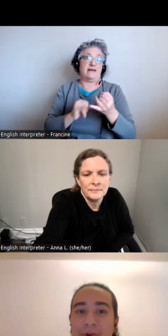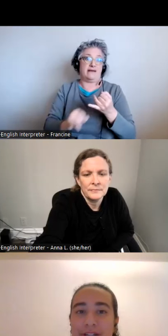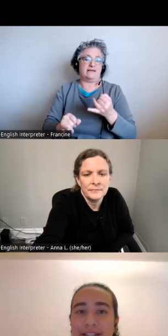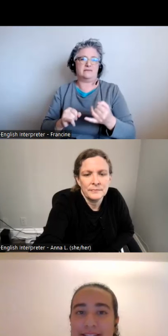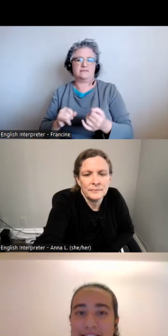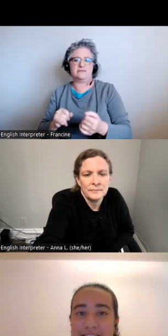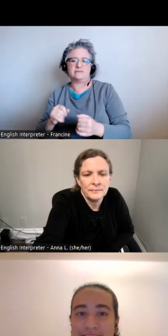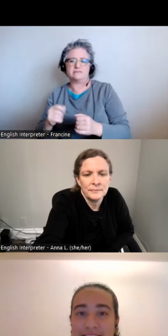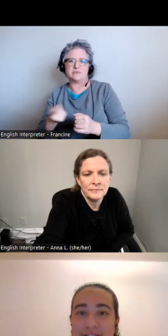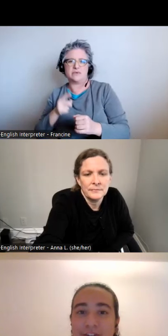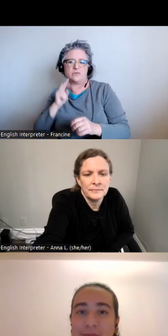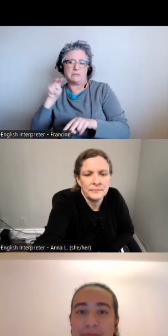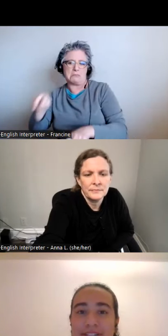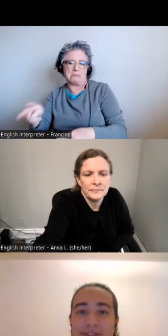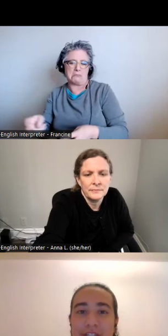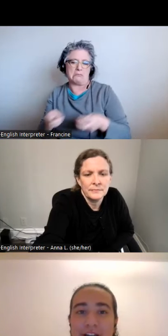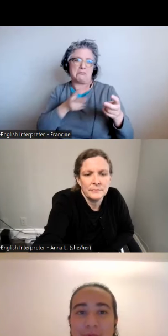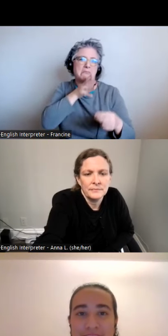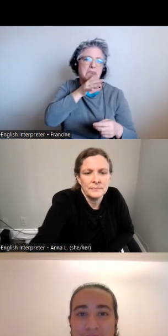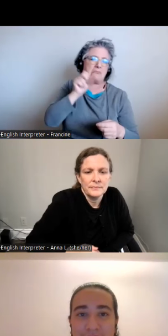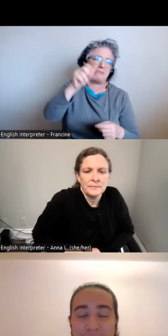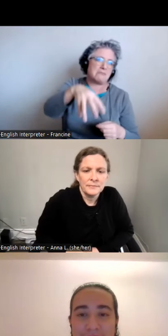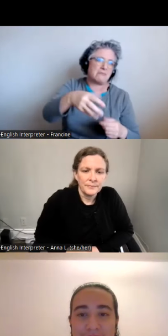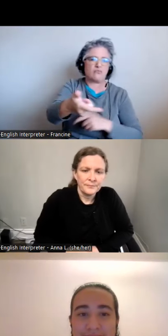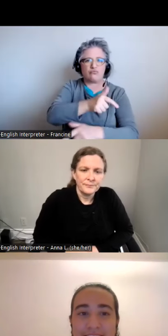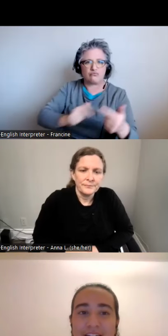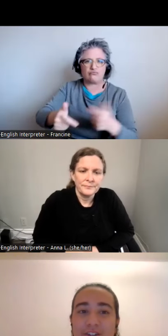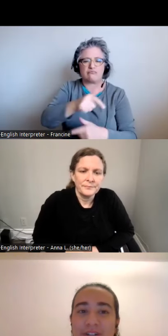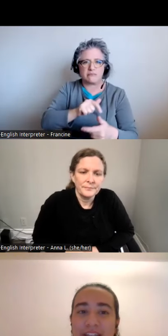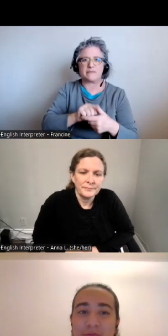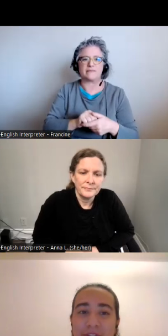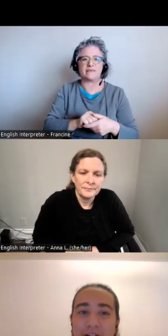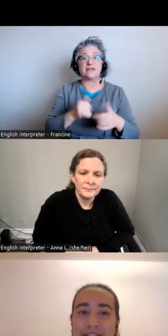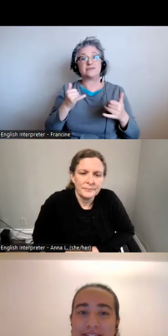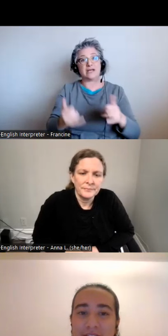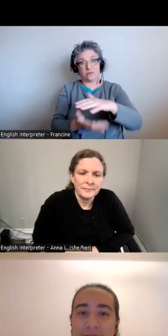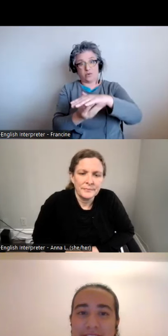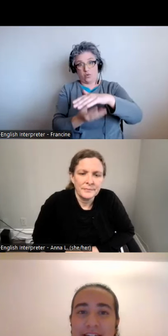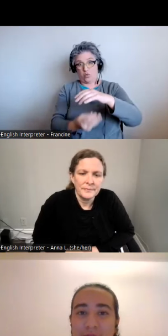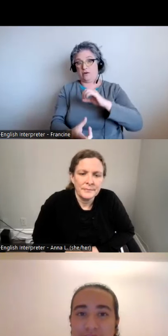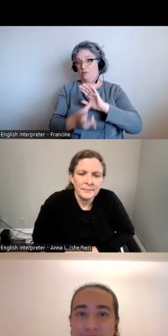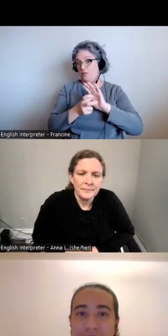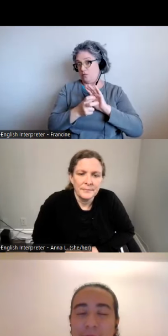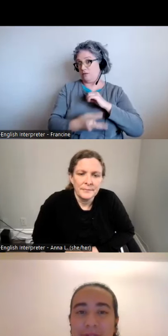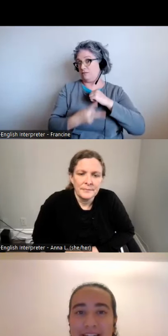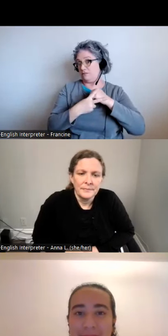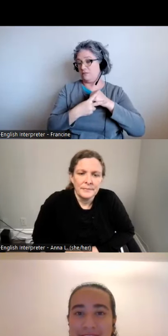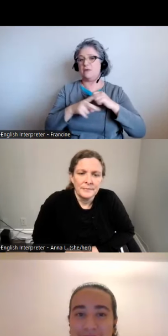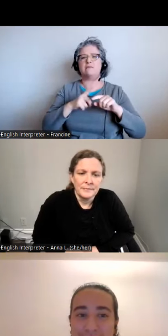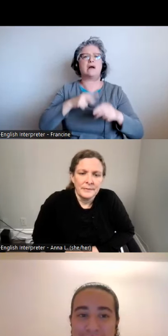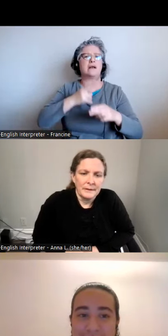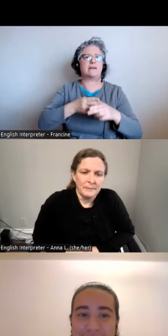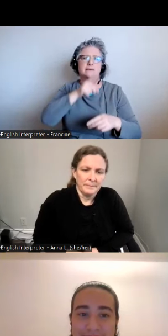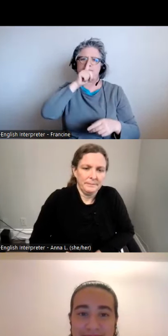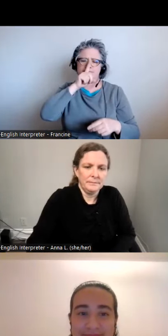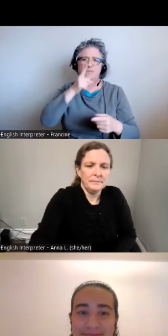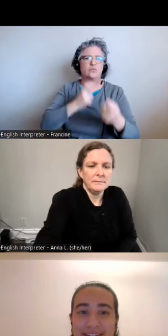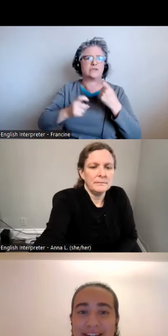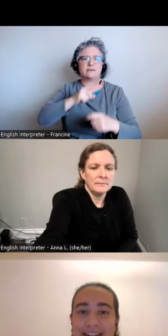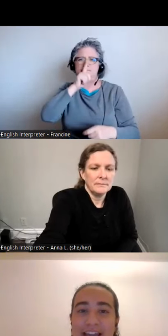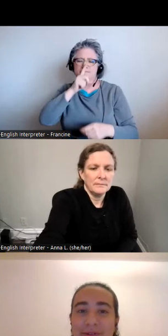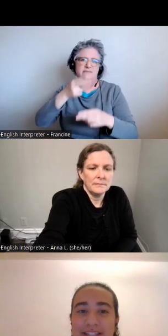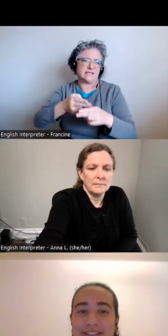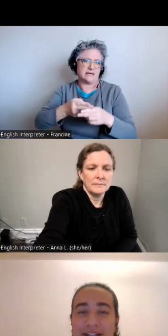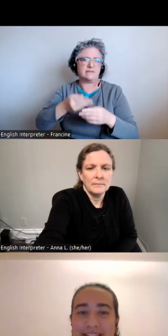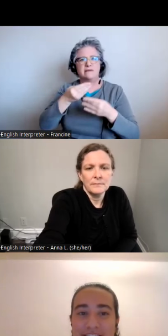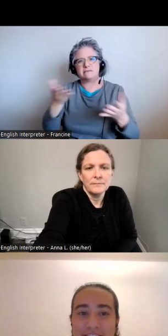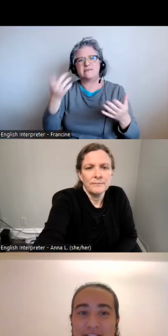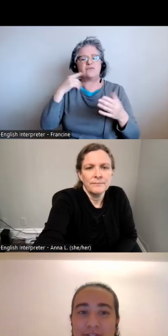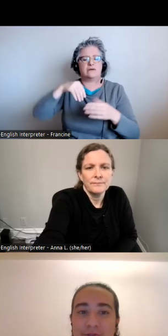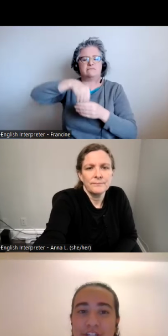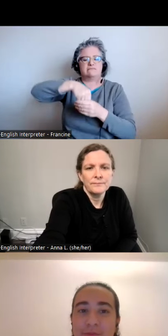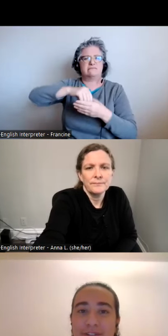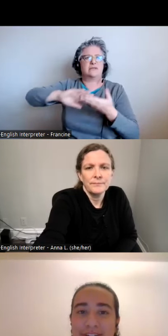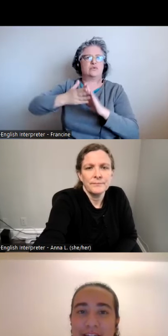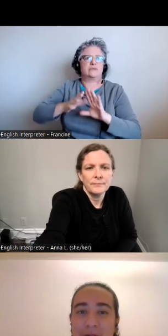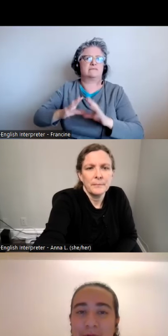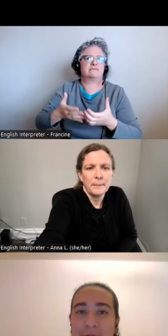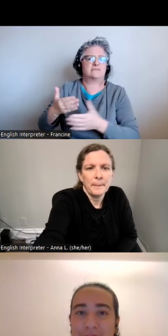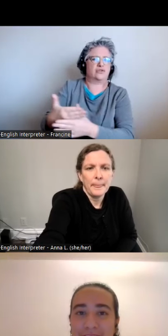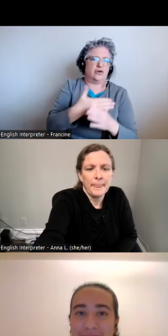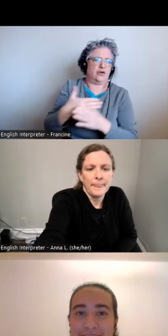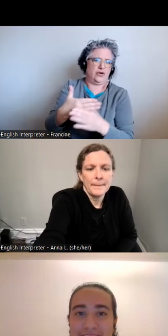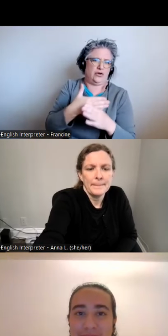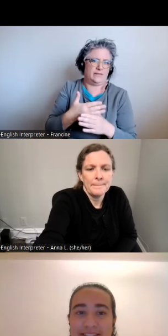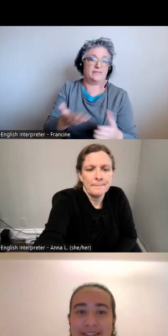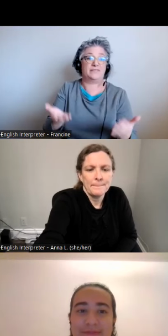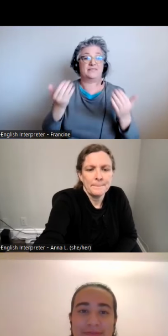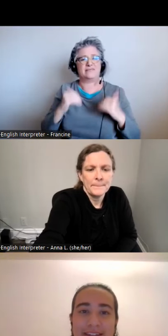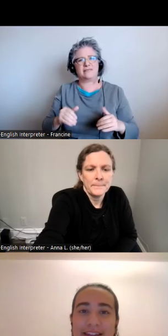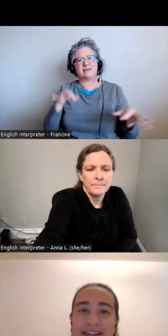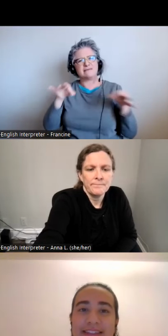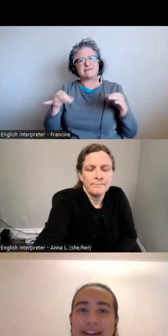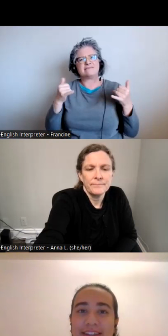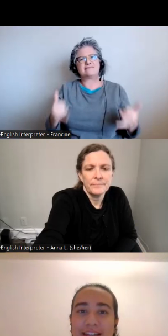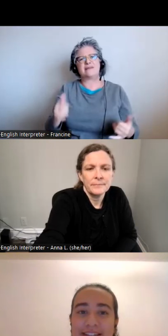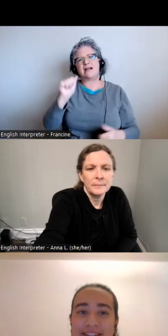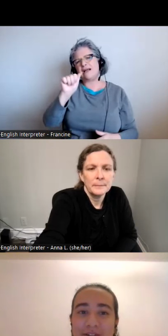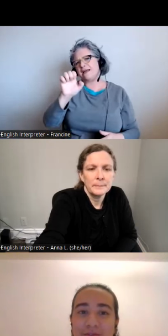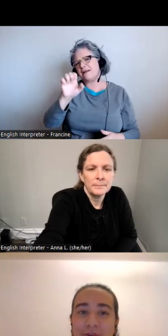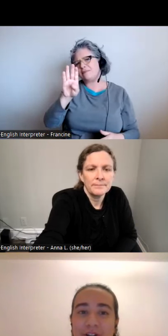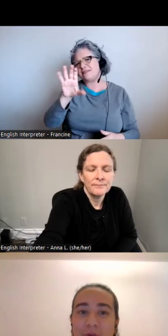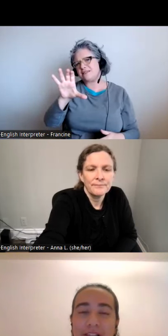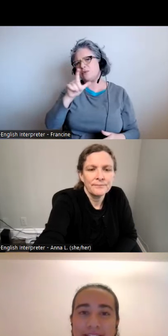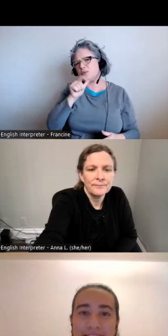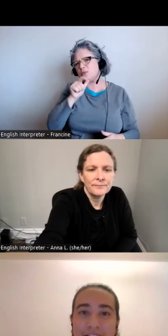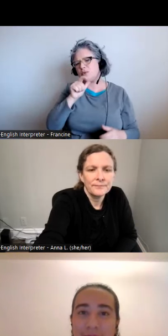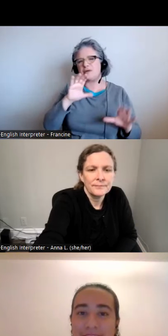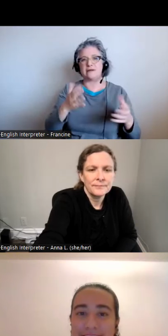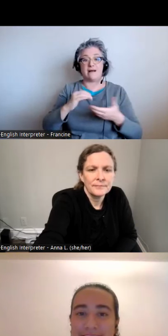Throughout the session. If you have any questions, please feel free to put them in the chat, or you can use the Q a. And we will read them out.